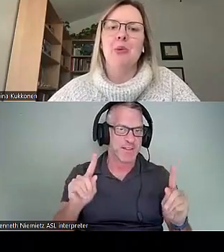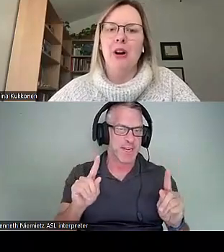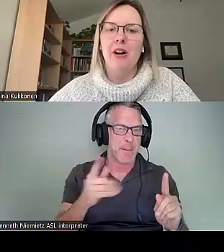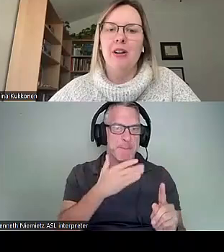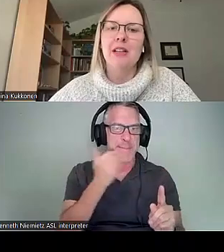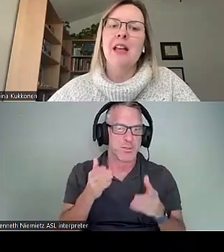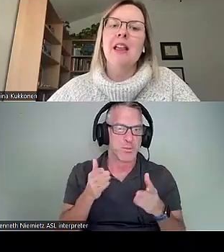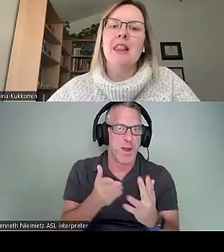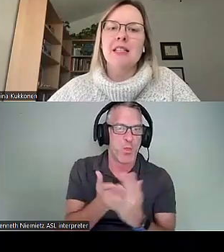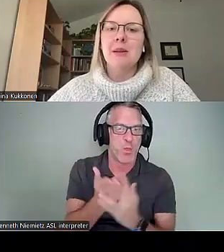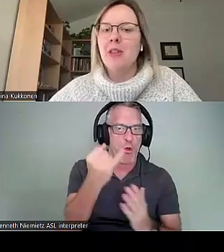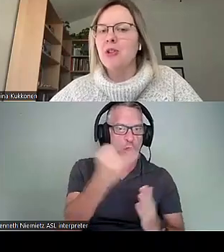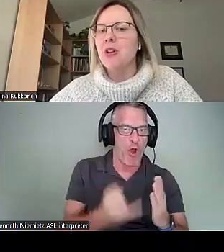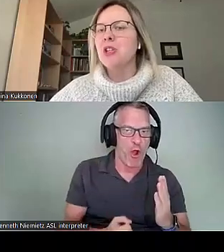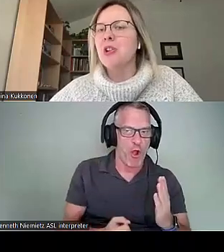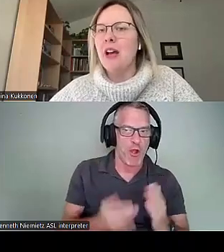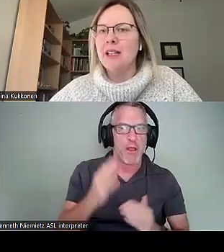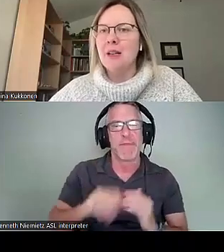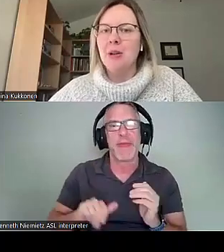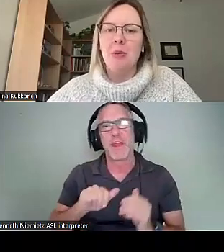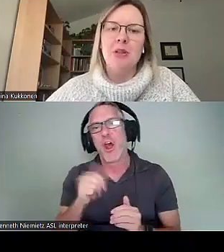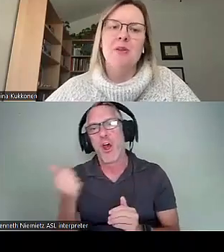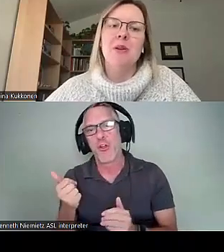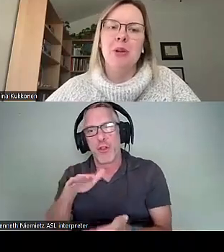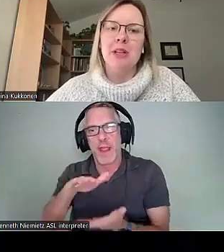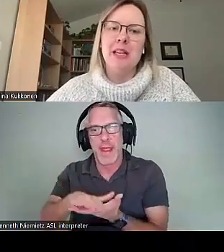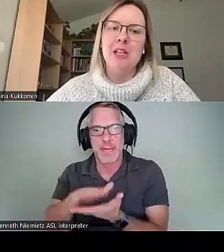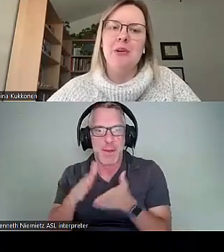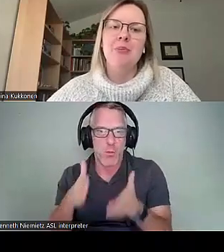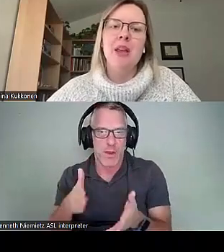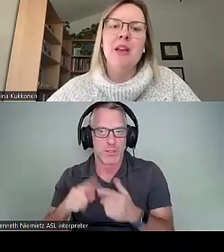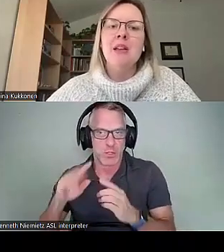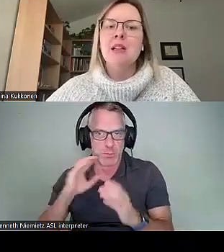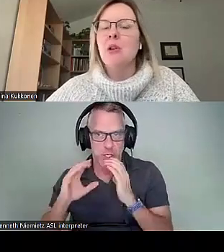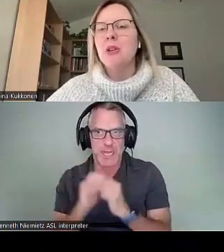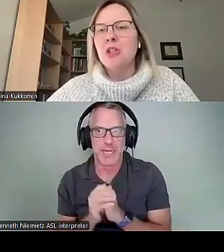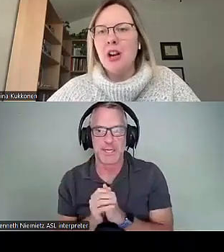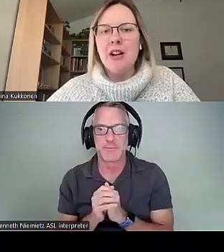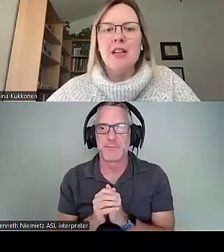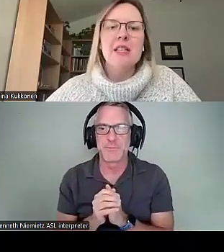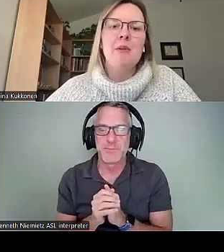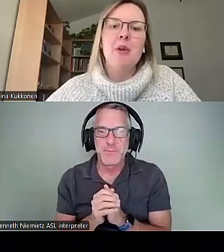through art than some other traditional academic modes of communication. I'll be sharing some of